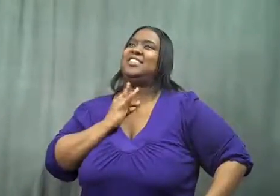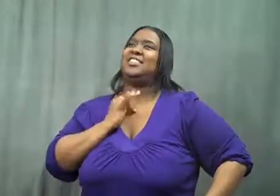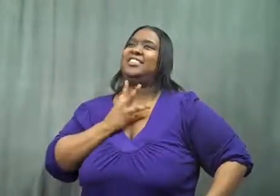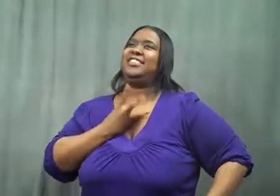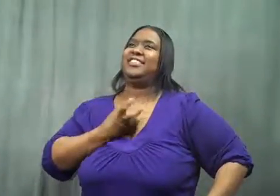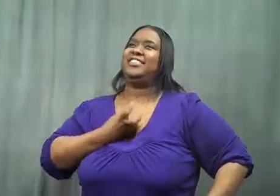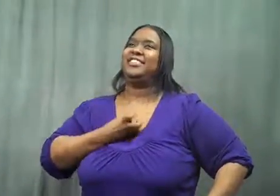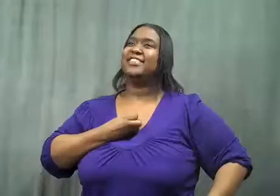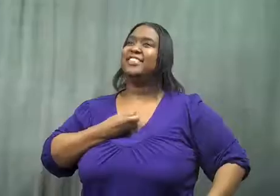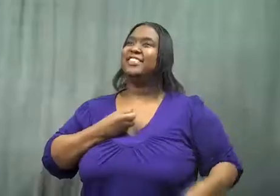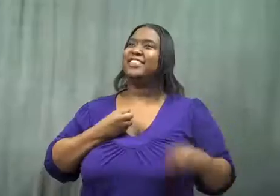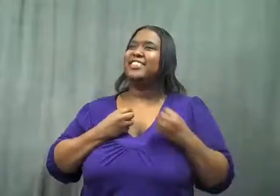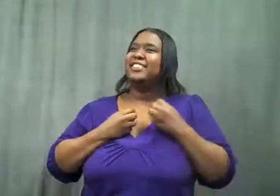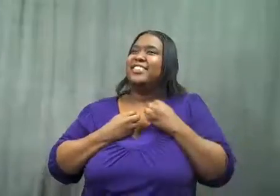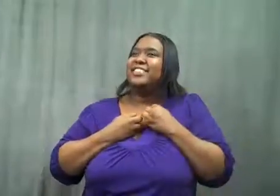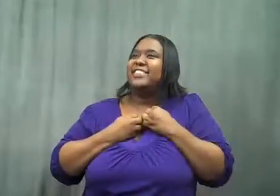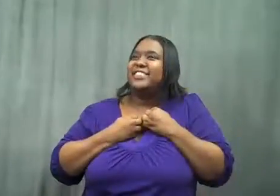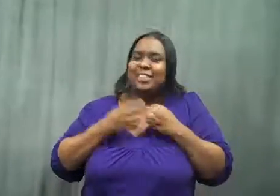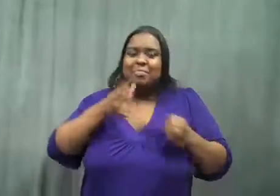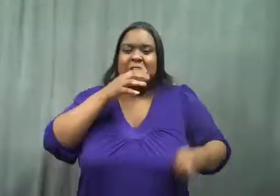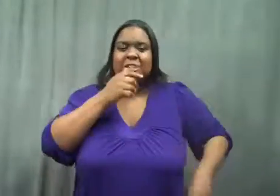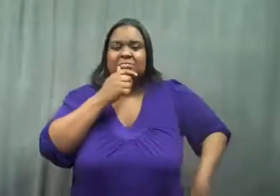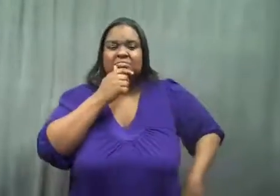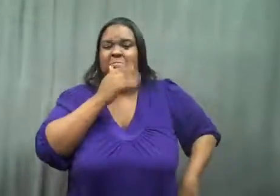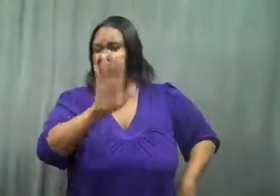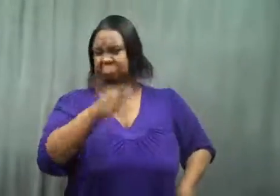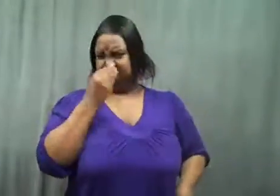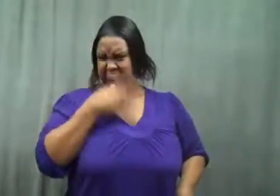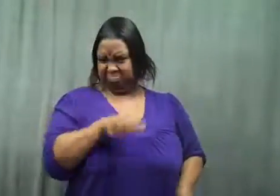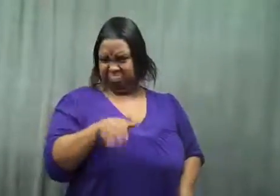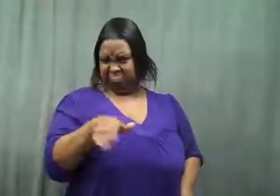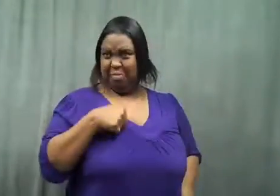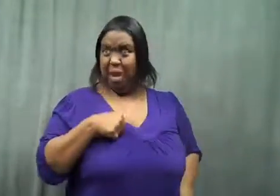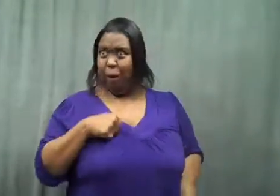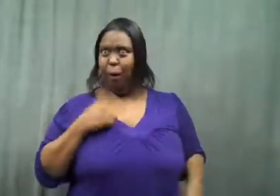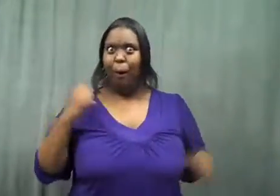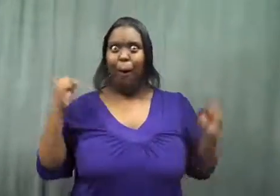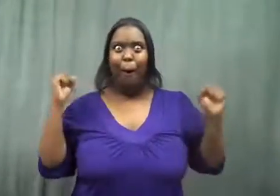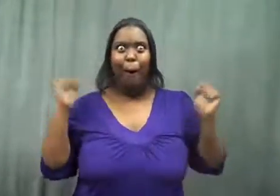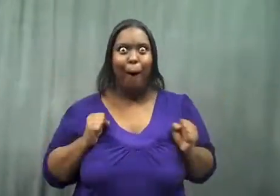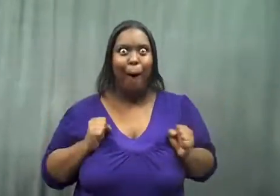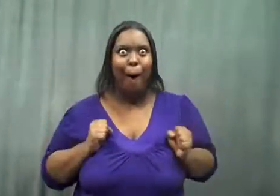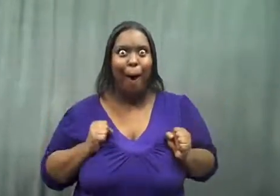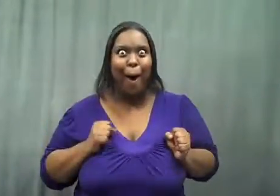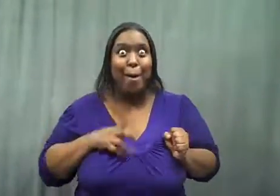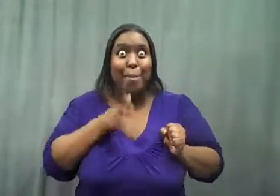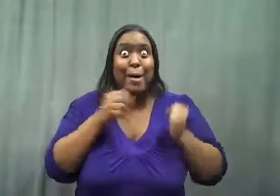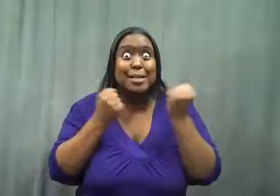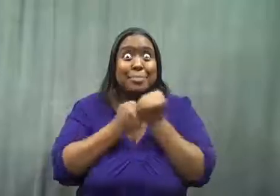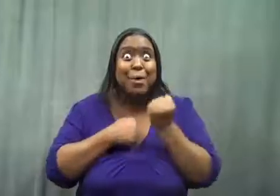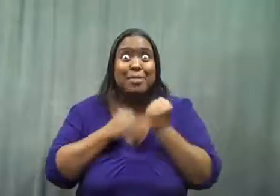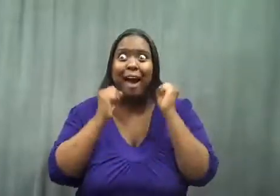Mom said, "Go ahead, take them!" Wow! Mom was on my side!